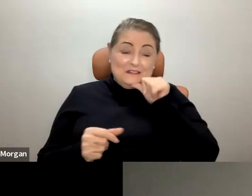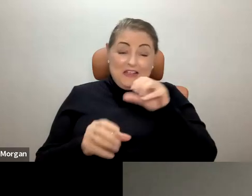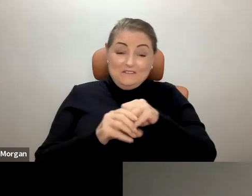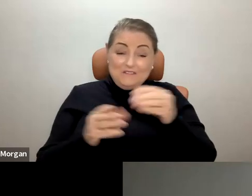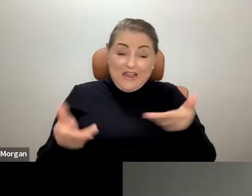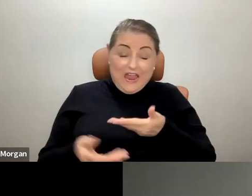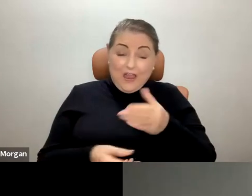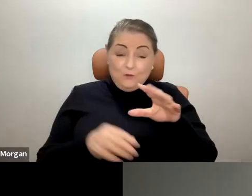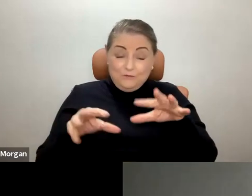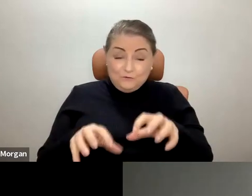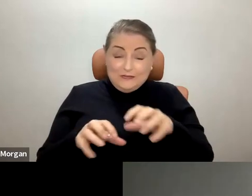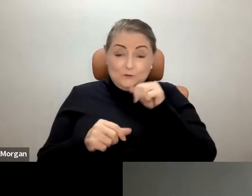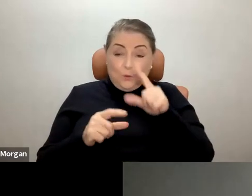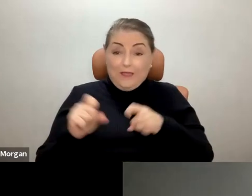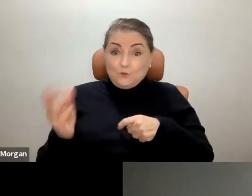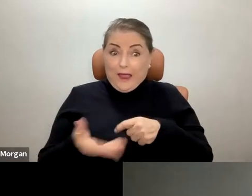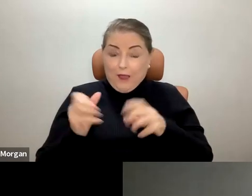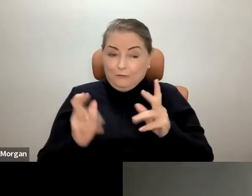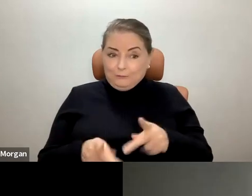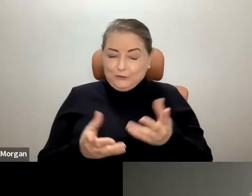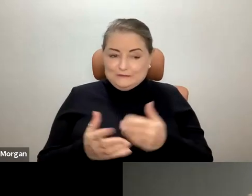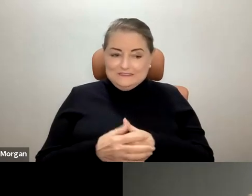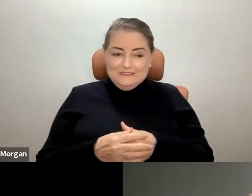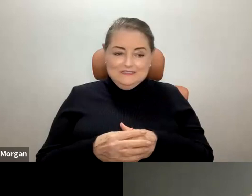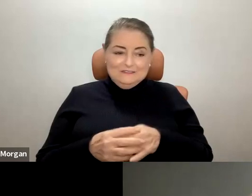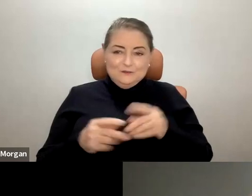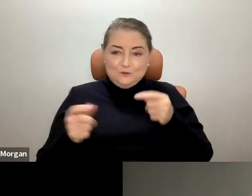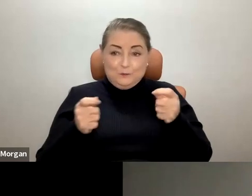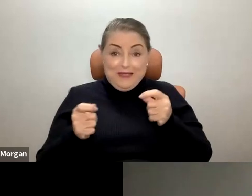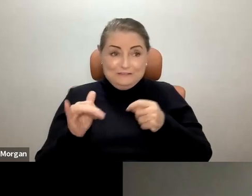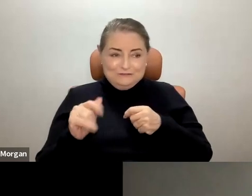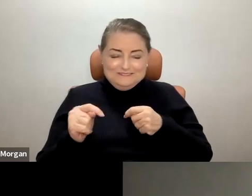We don't have to hire a person to do to manage this. It's using